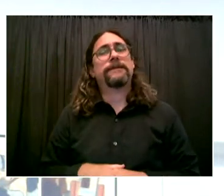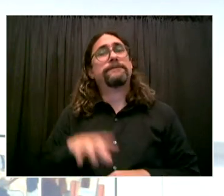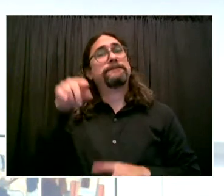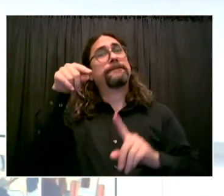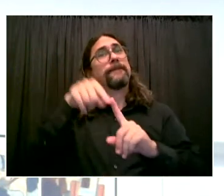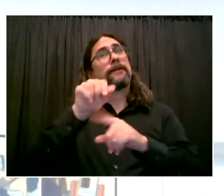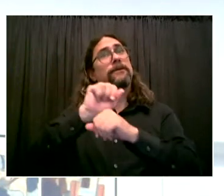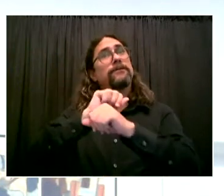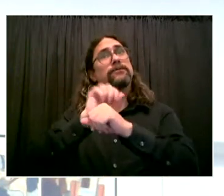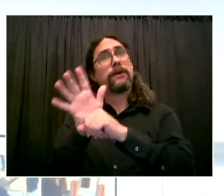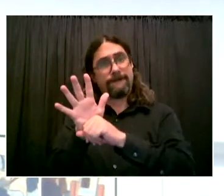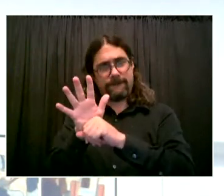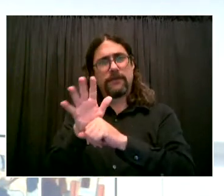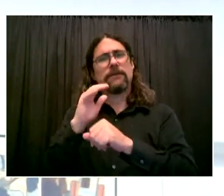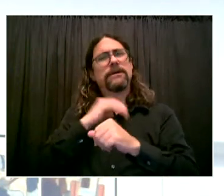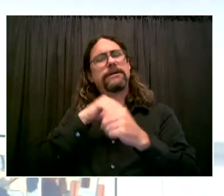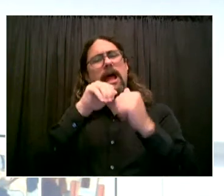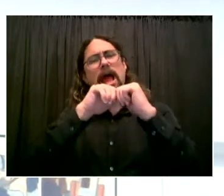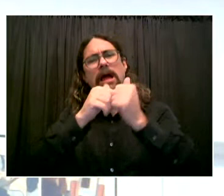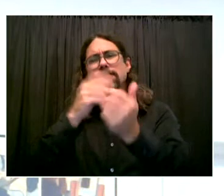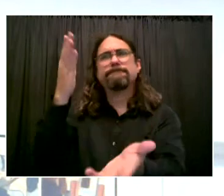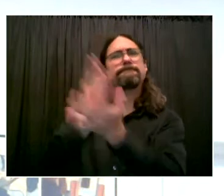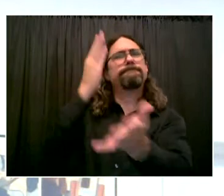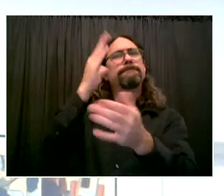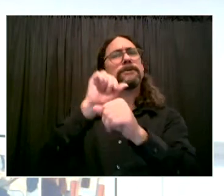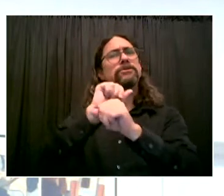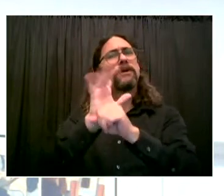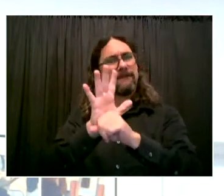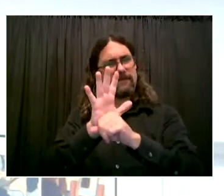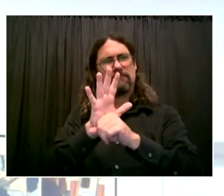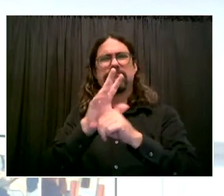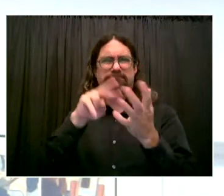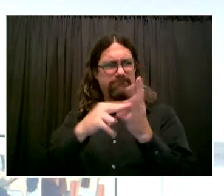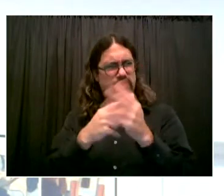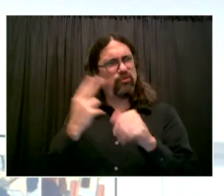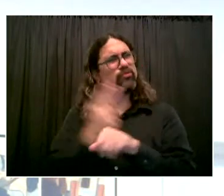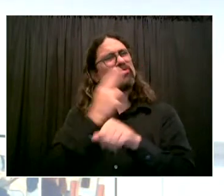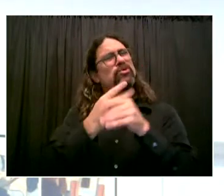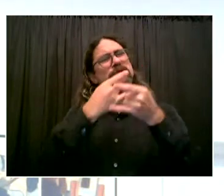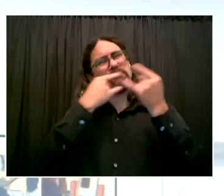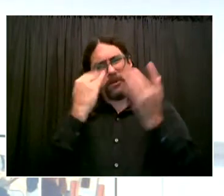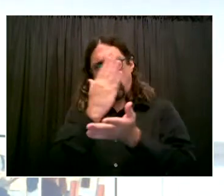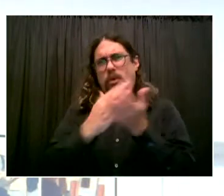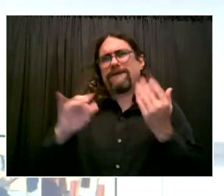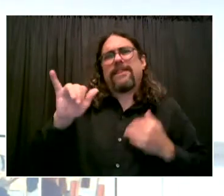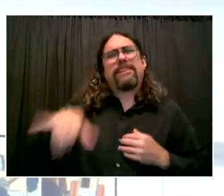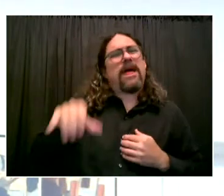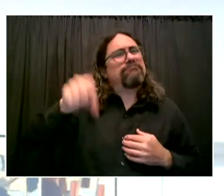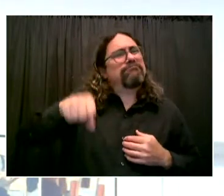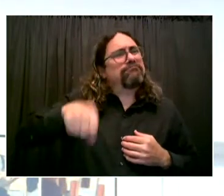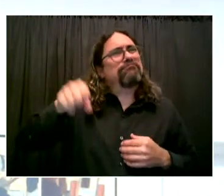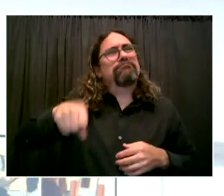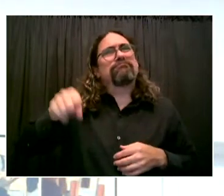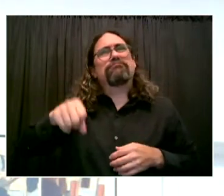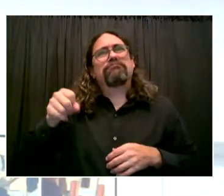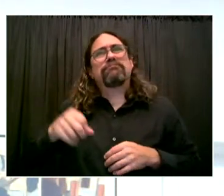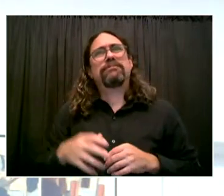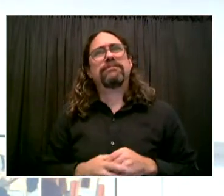ALREADY SAID, THAT'S WHY MASKS REMAIN A PILLAR OF OUR STRATEGY, PARTICULARLY IN THE SETTINGS WE